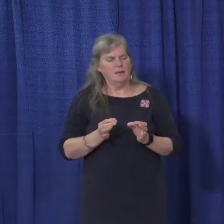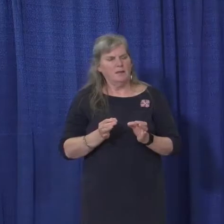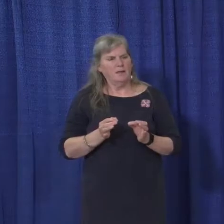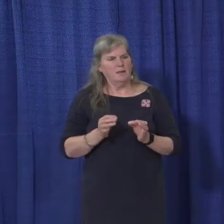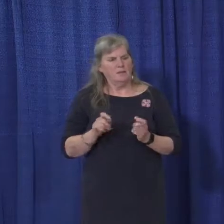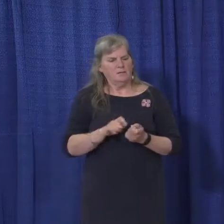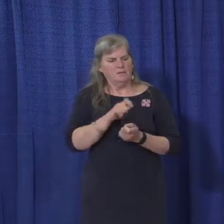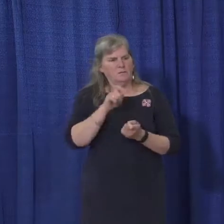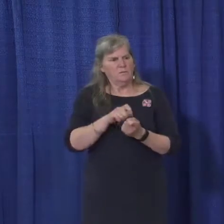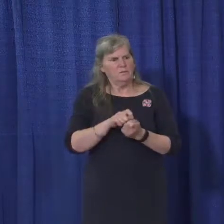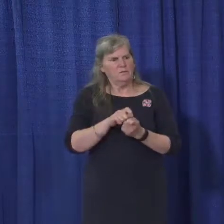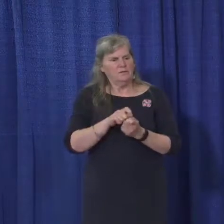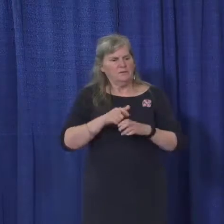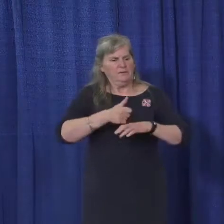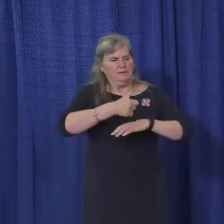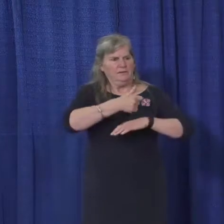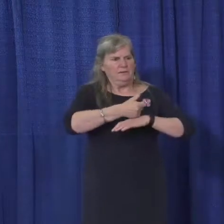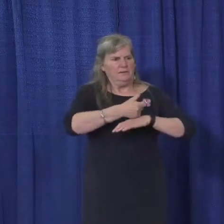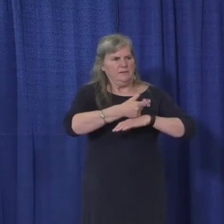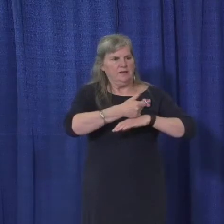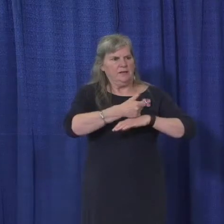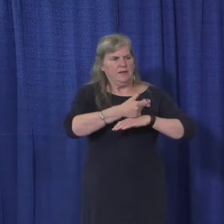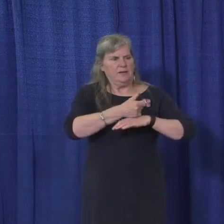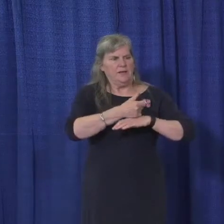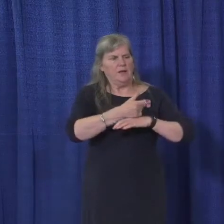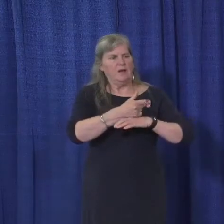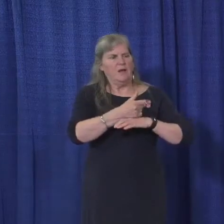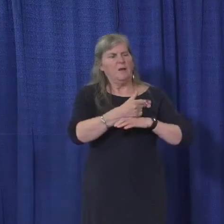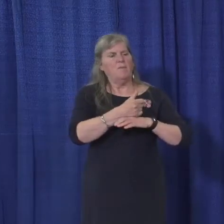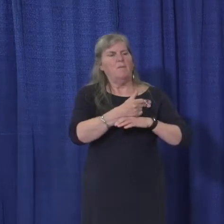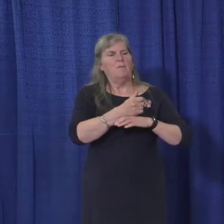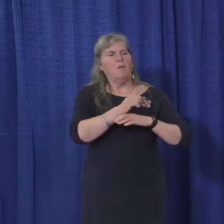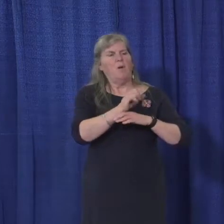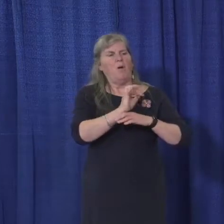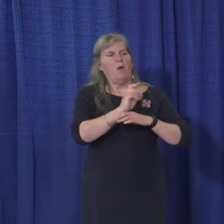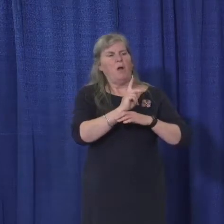face the outbreak before a more